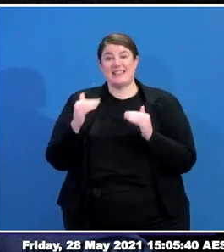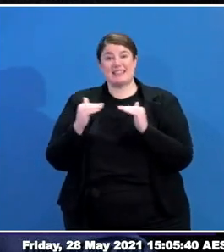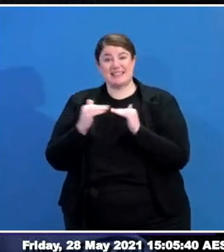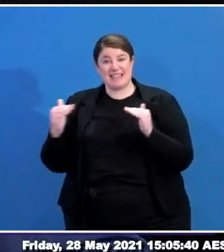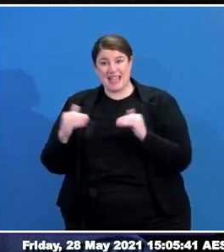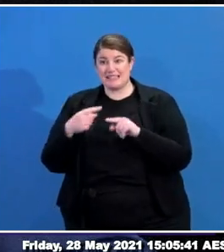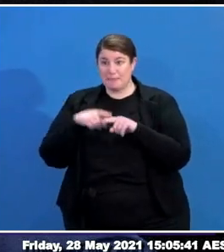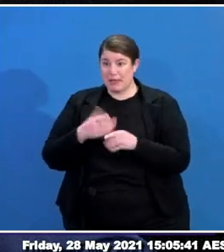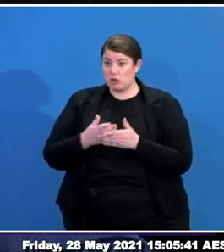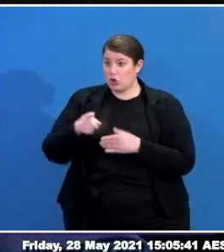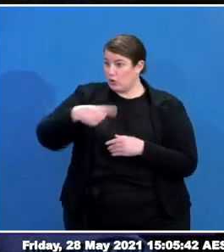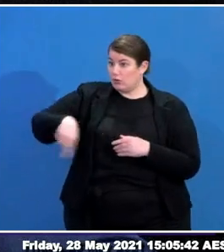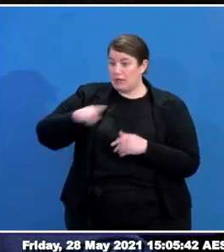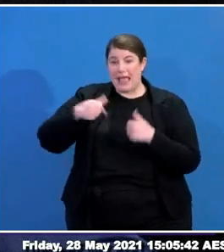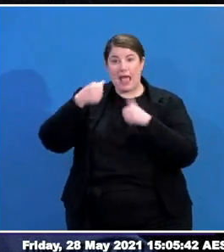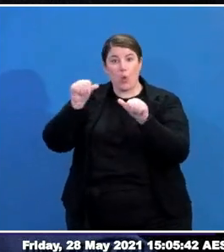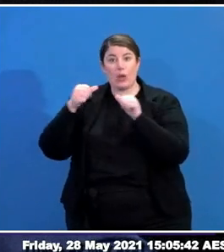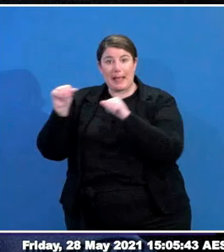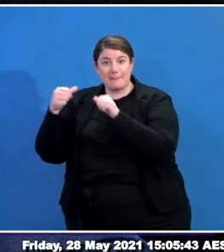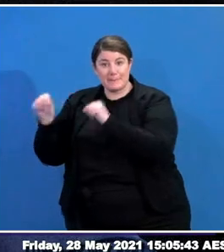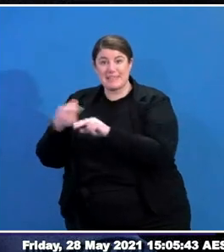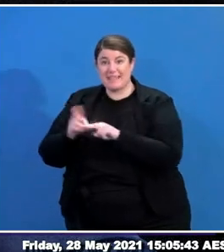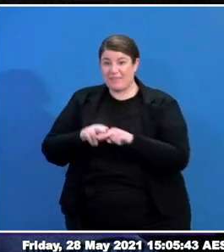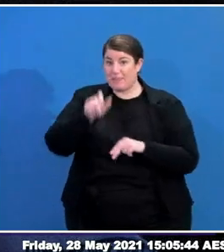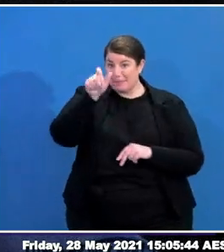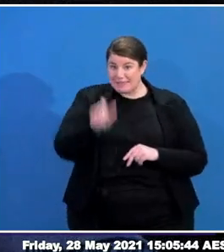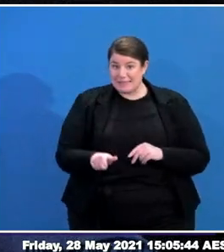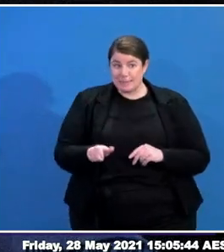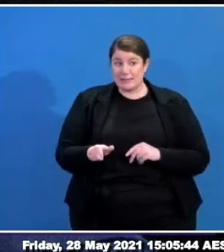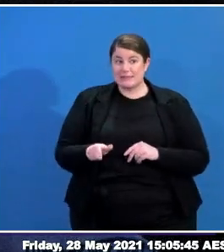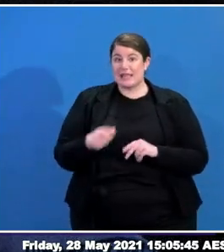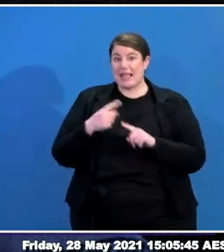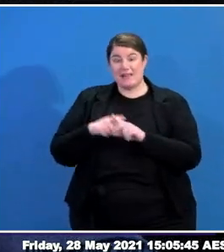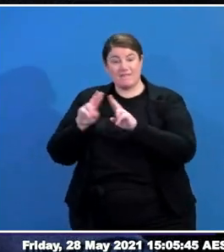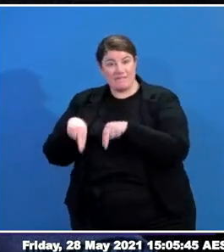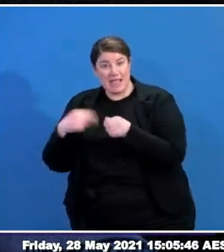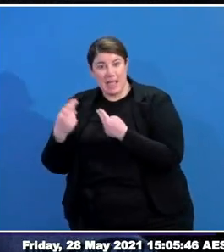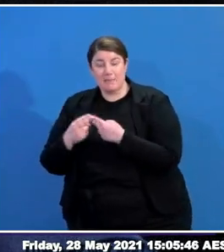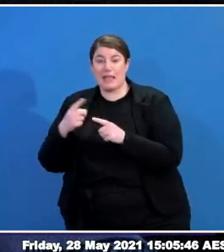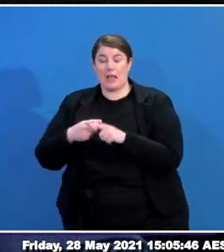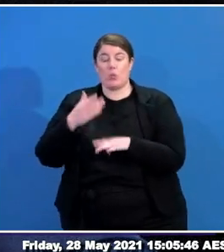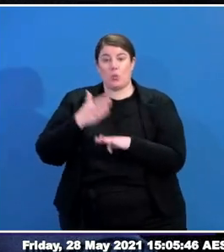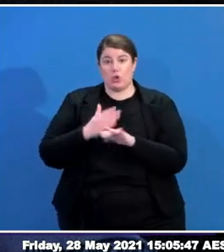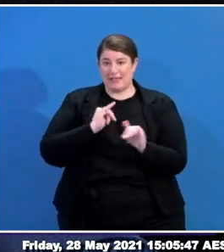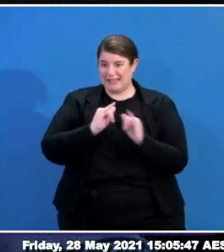outcomes where participants and family and worker interviews are important.